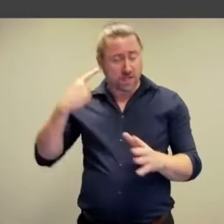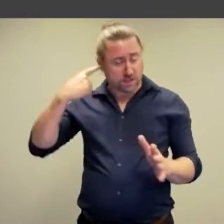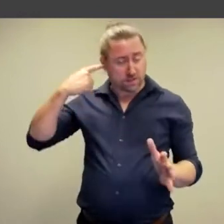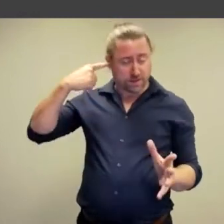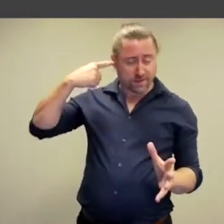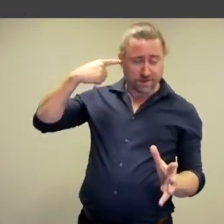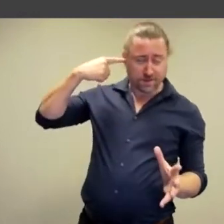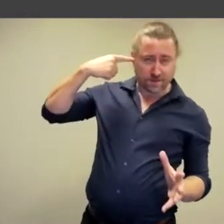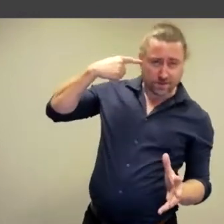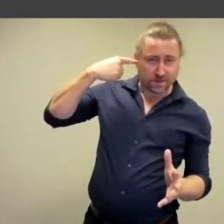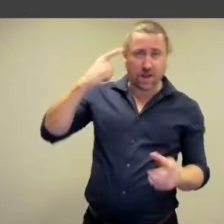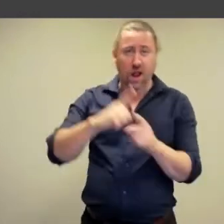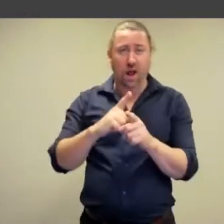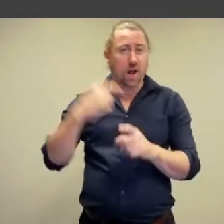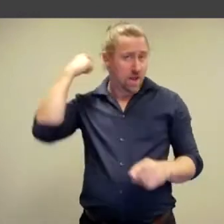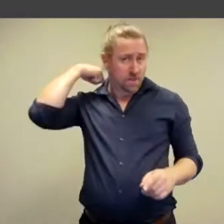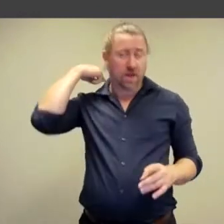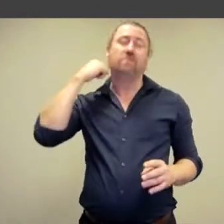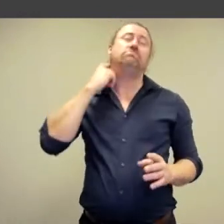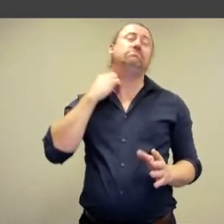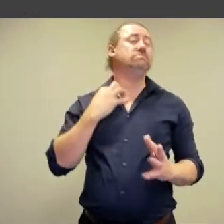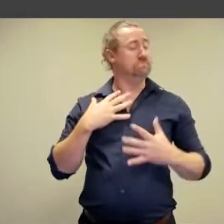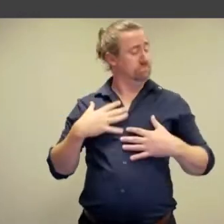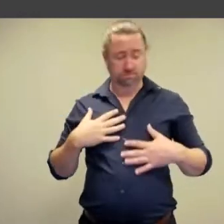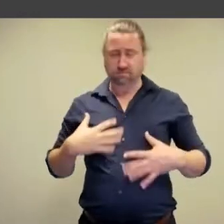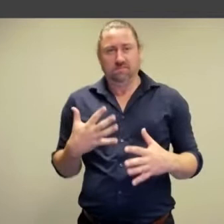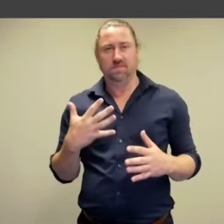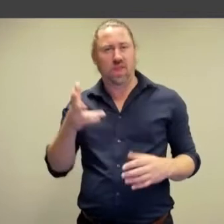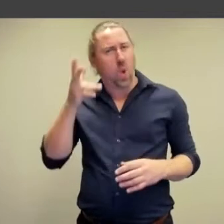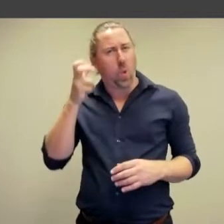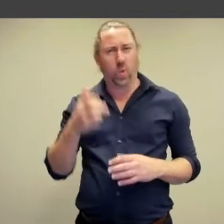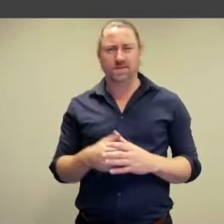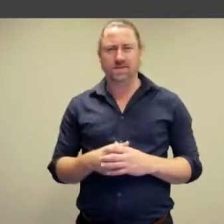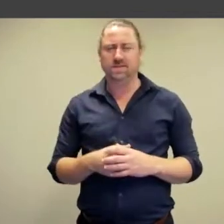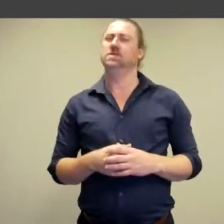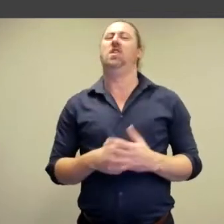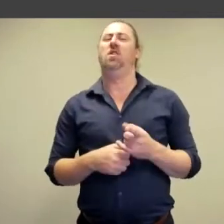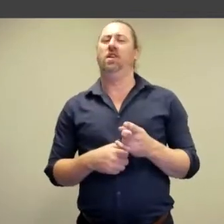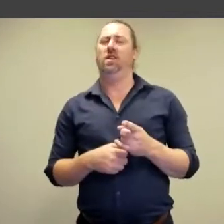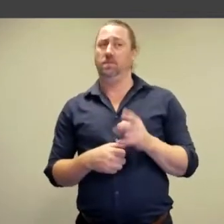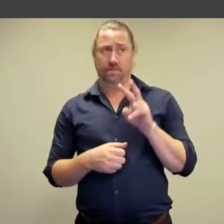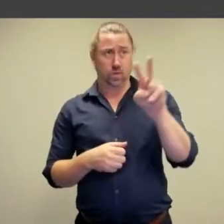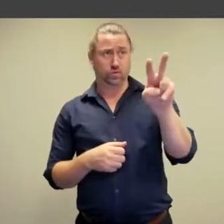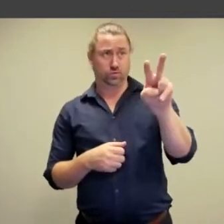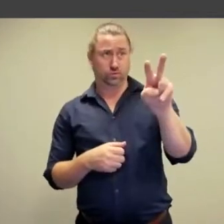all the way down the back of your throat. So how do you think watching this video